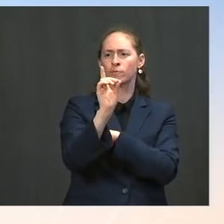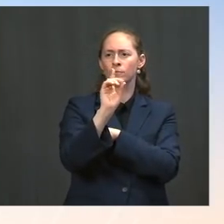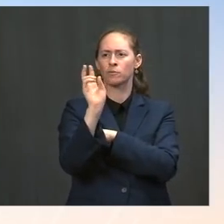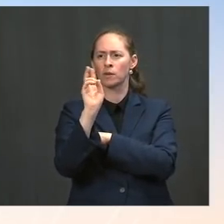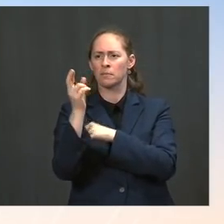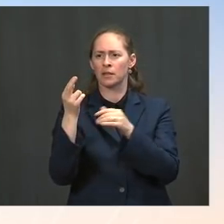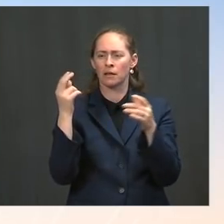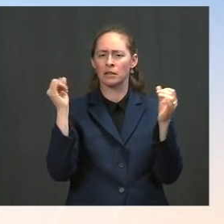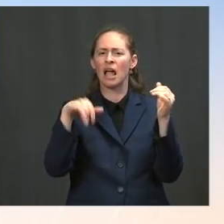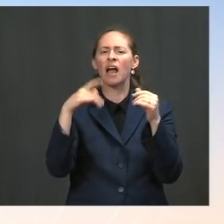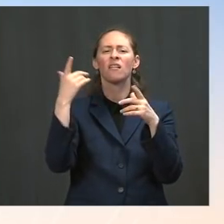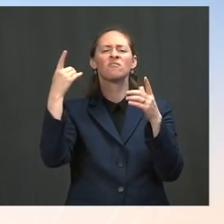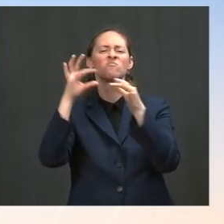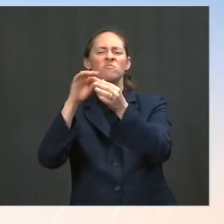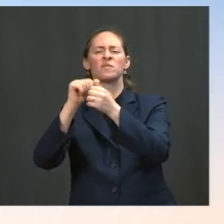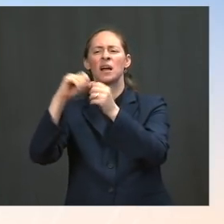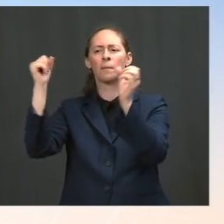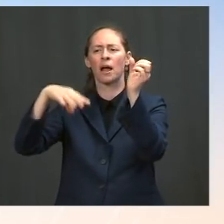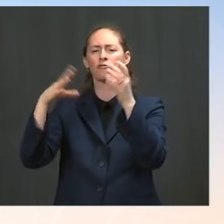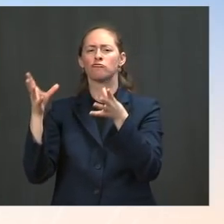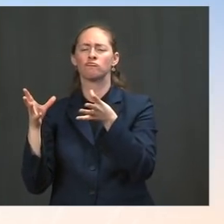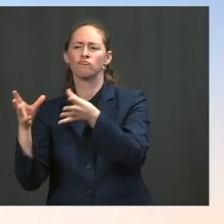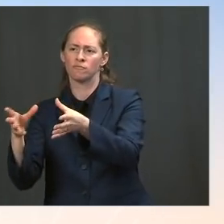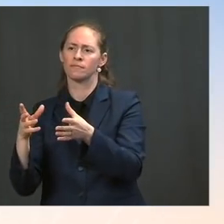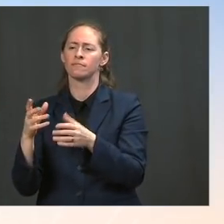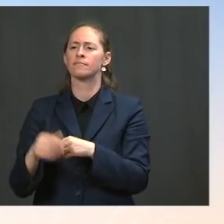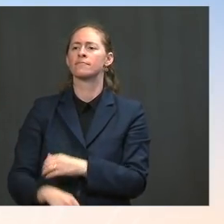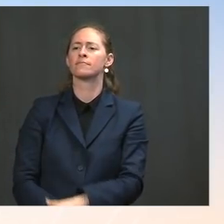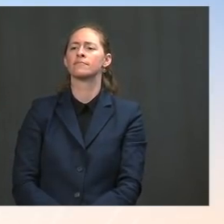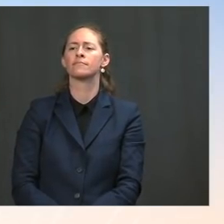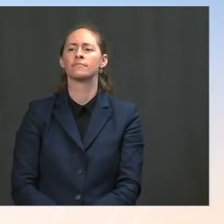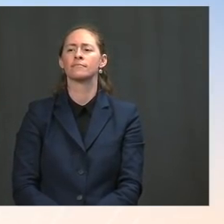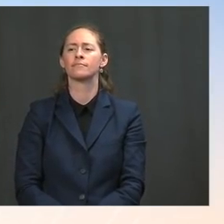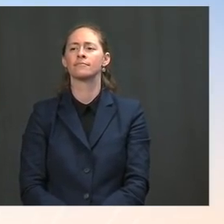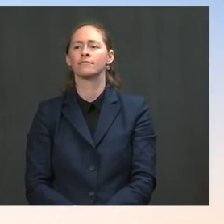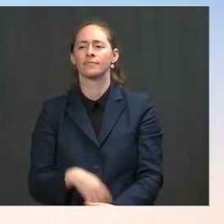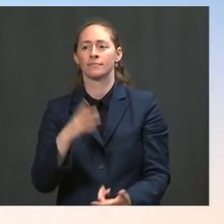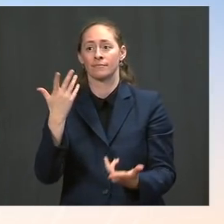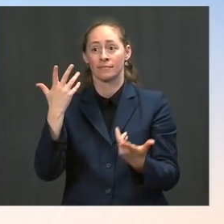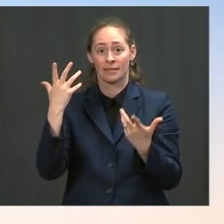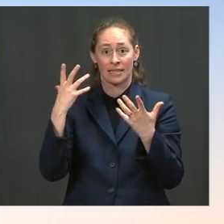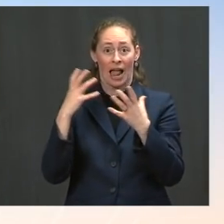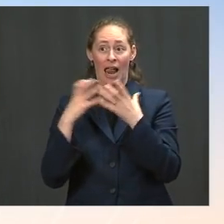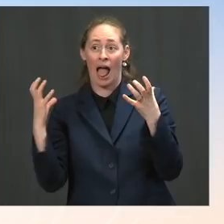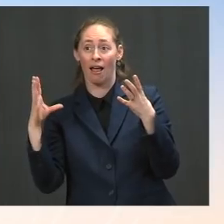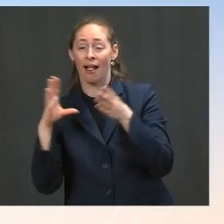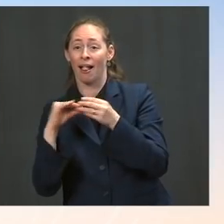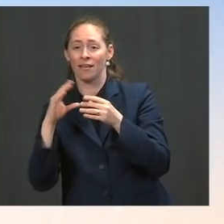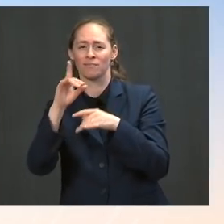So I'm not sure, Anne, I'm going to have much to tell you about where we stand on that, given they're private discussions. The Press: I have an unrelated question.